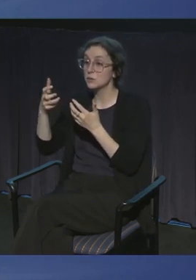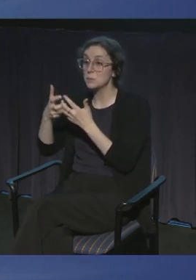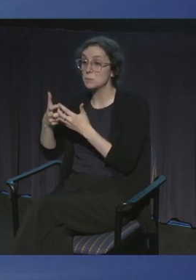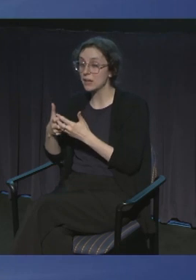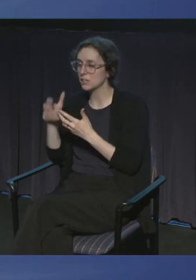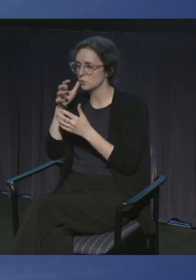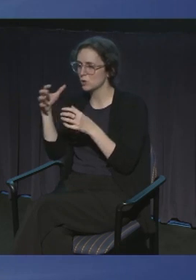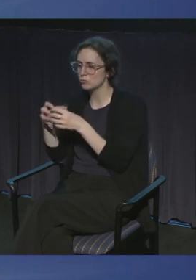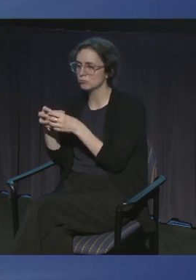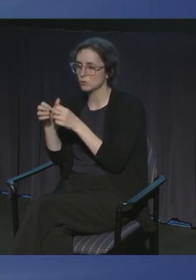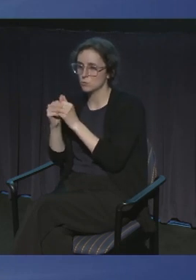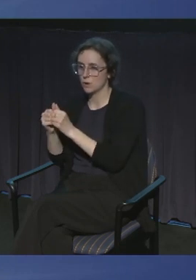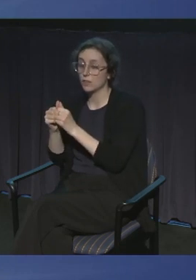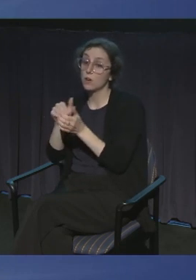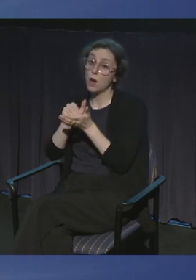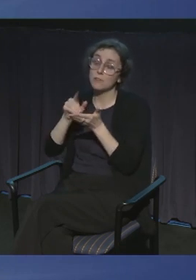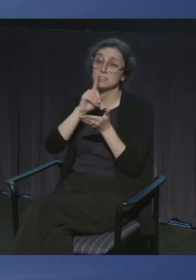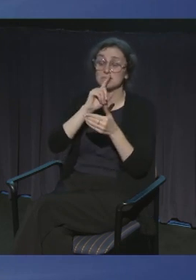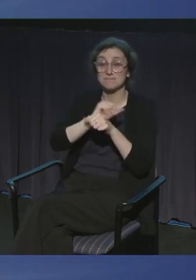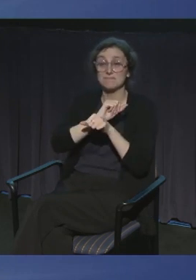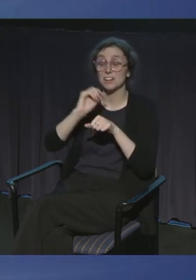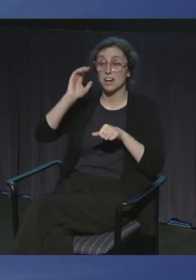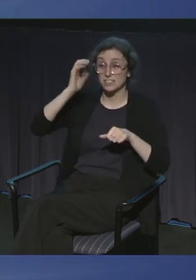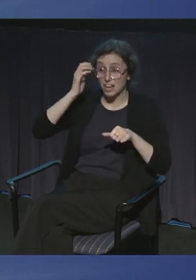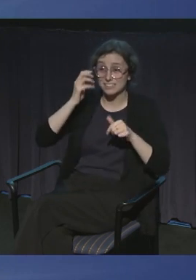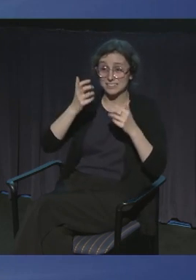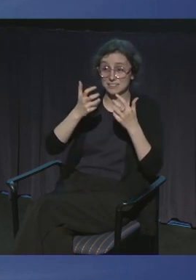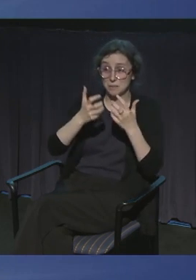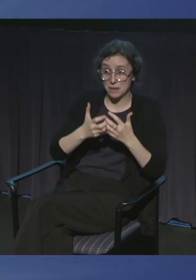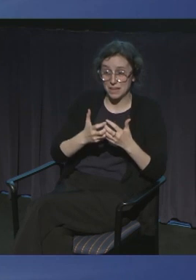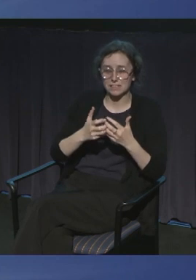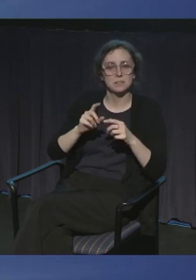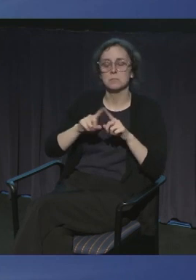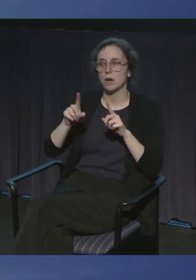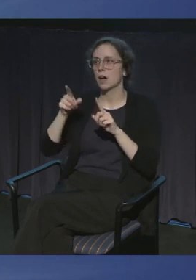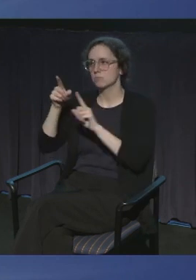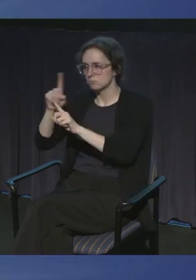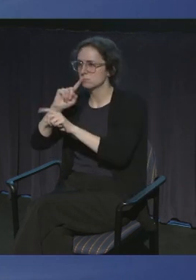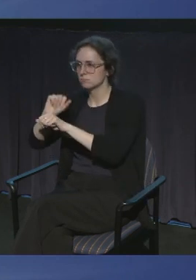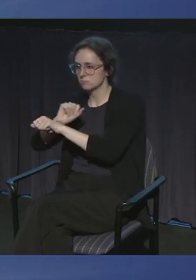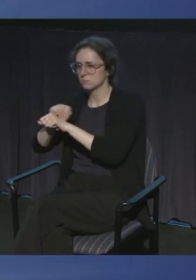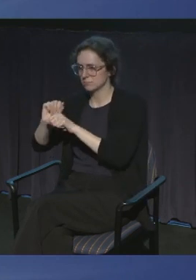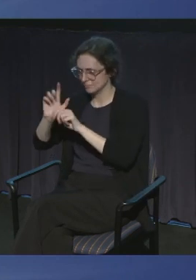DIRTY ONE AND IS THE CLEAN ONE, AND THESE ARE LITTERMATES. HE USED LITTERMATES I SPENT A LOT